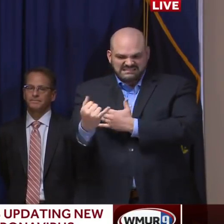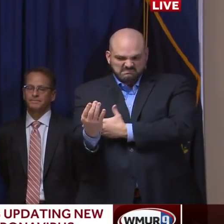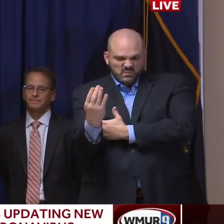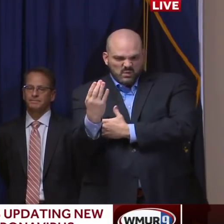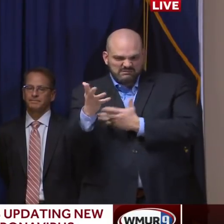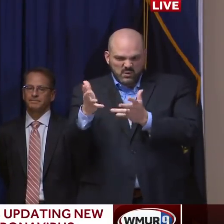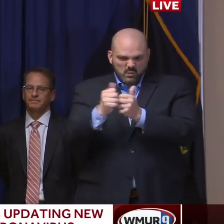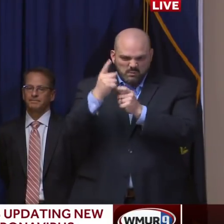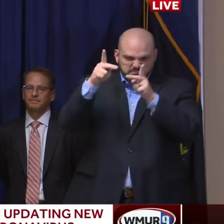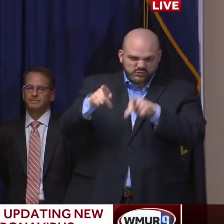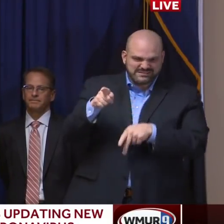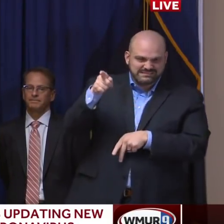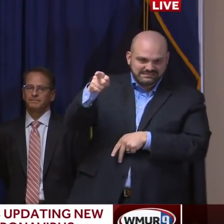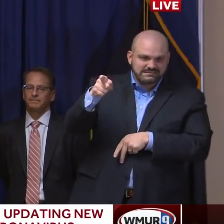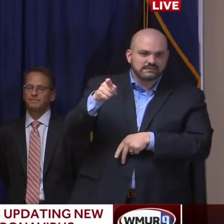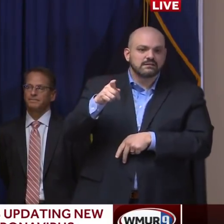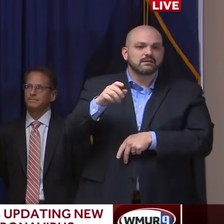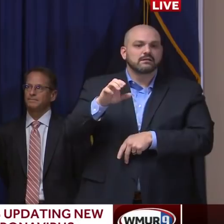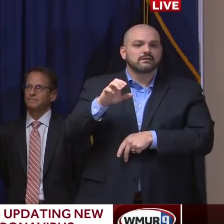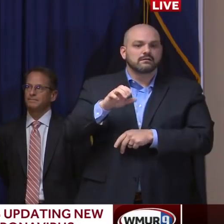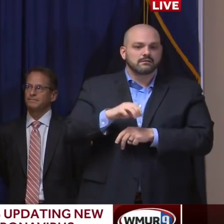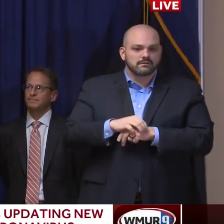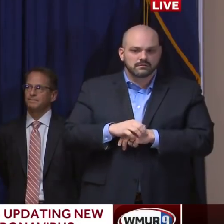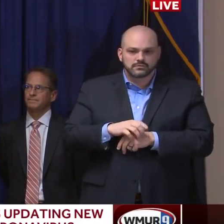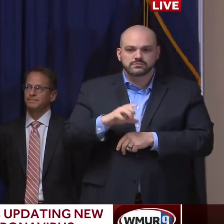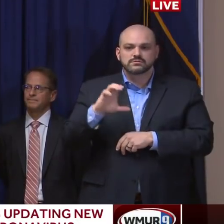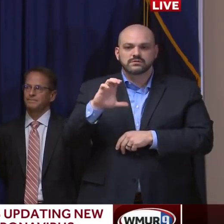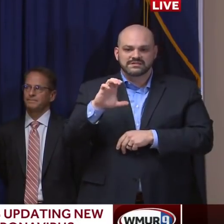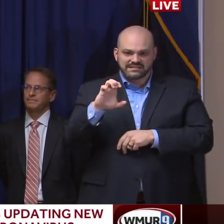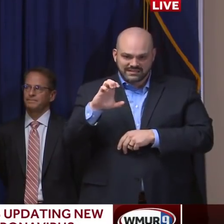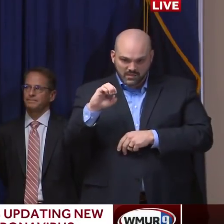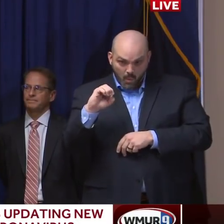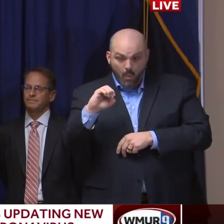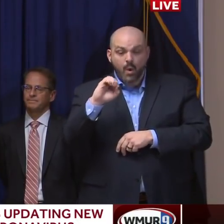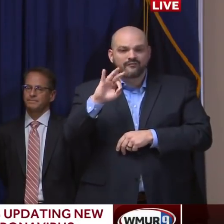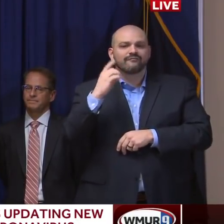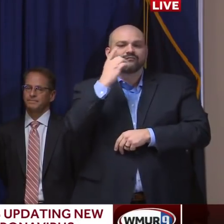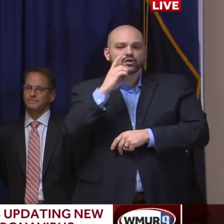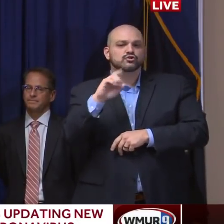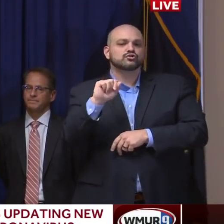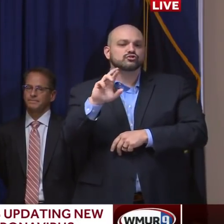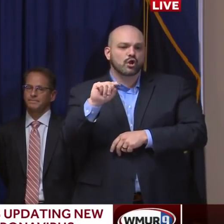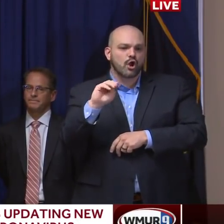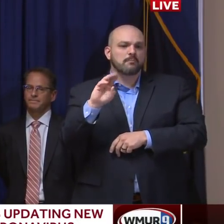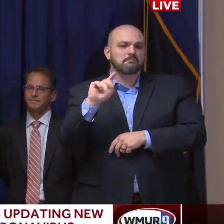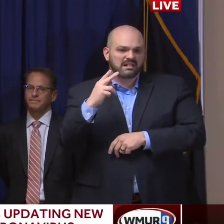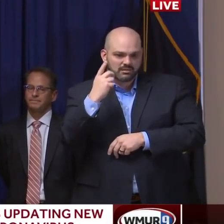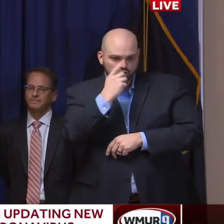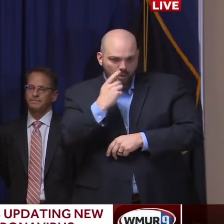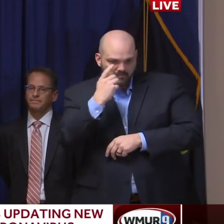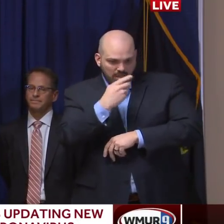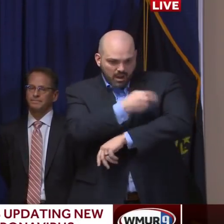THURSDAY AND FRIDAY, I WAS ON THE PHONE WITH JOANNE, EVEN AS EARLY AS THIS MORNING.